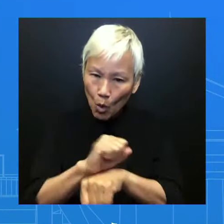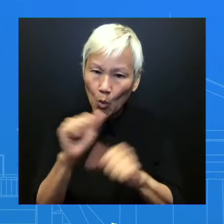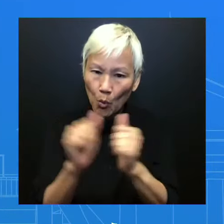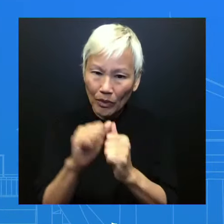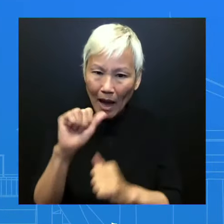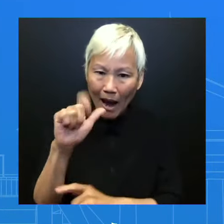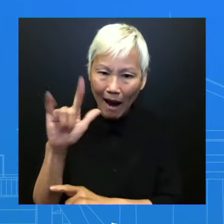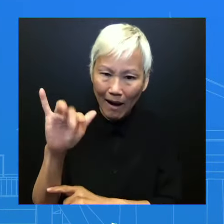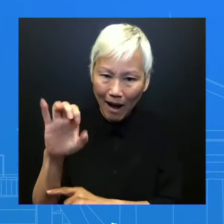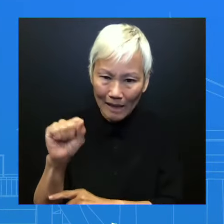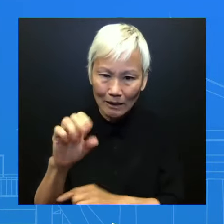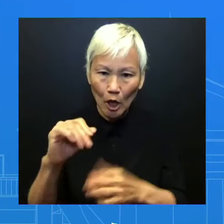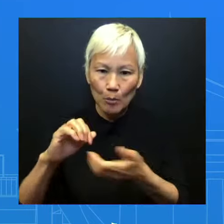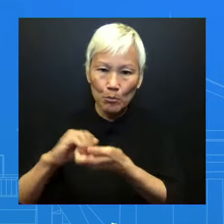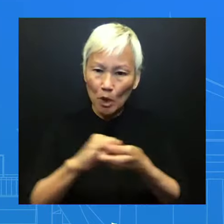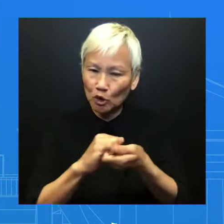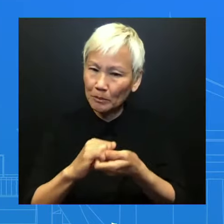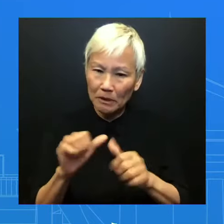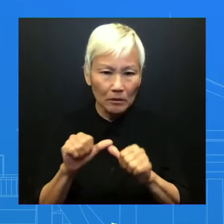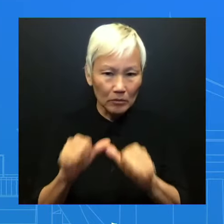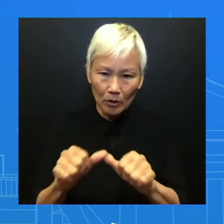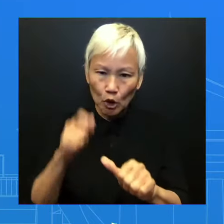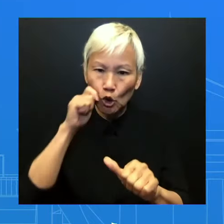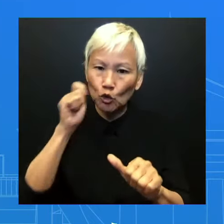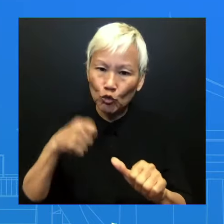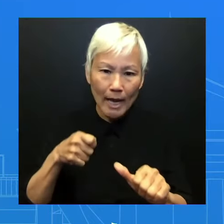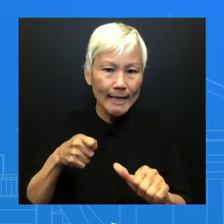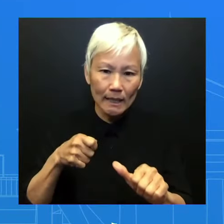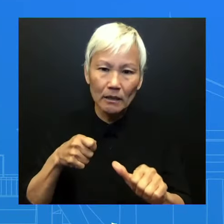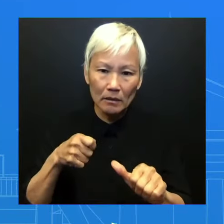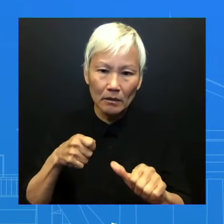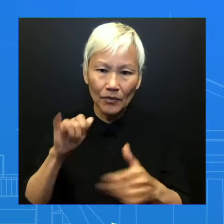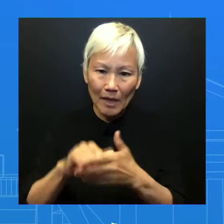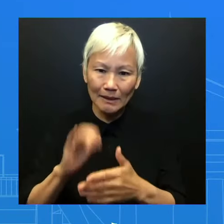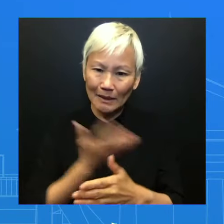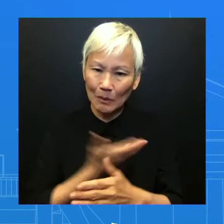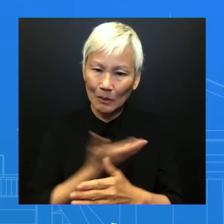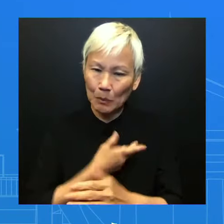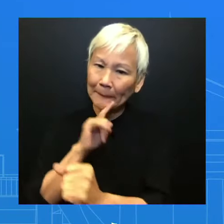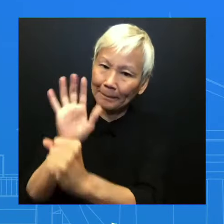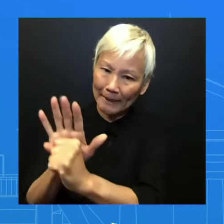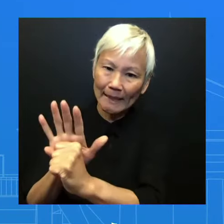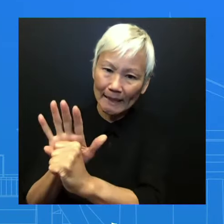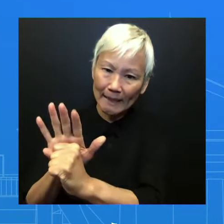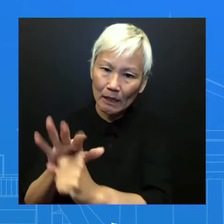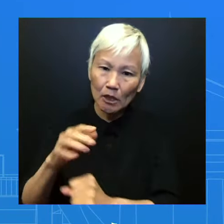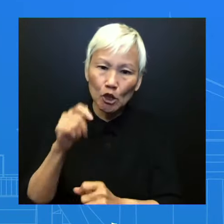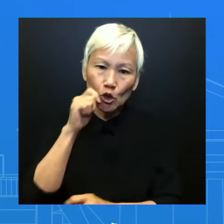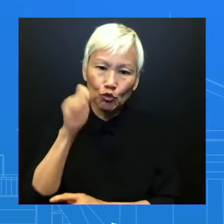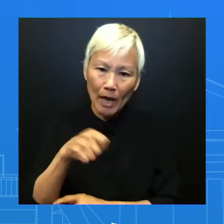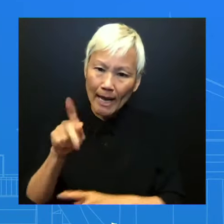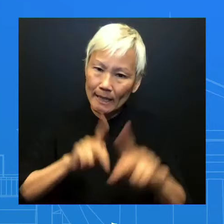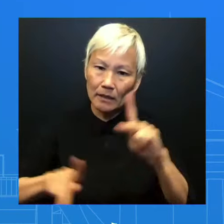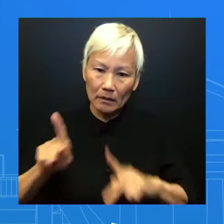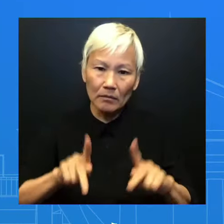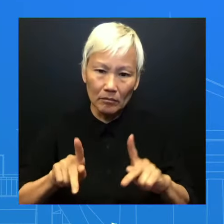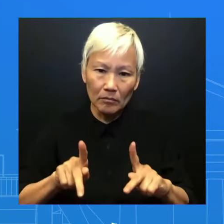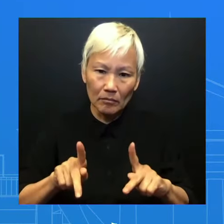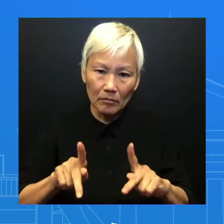That is a commitment that we have to the Ukrainian people. You've heard that from the President, you've heard that from my NSC colleagues, and you certainly have heard that from me.